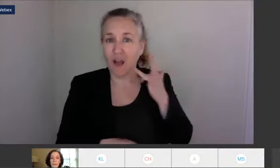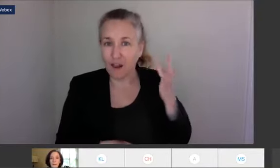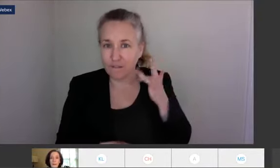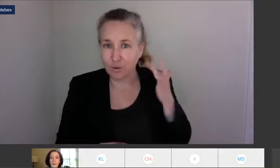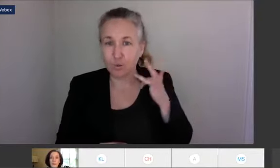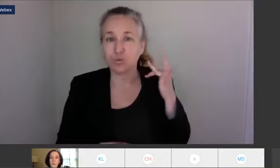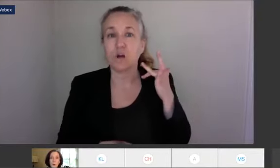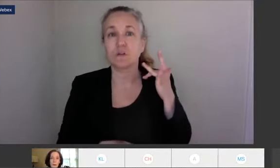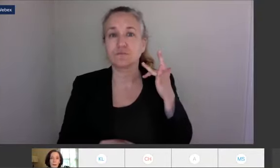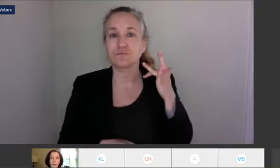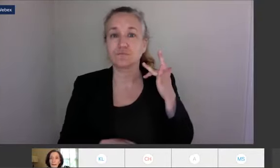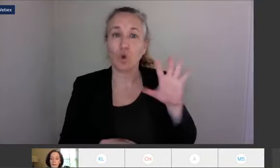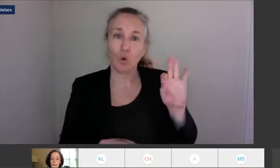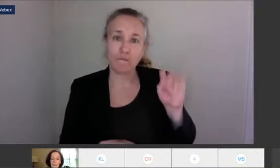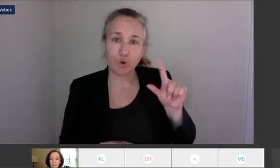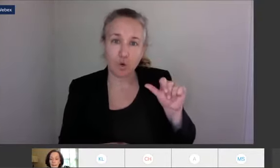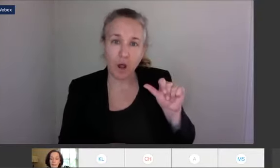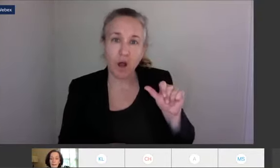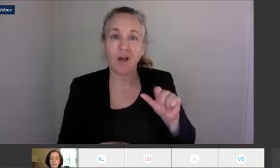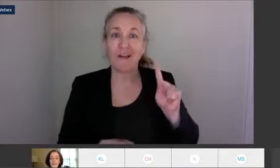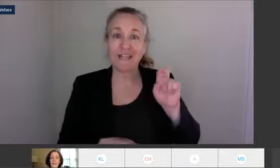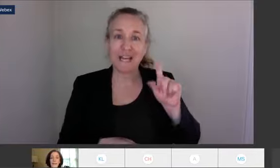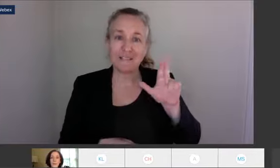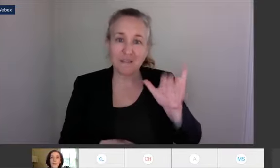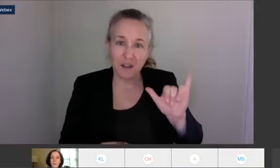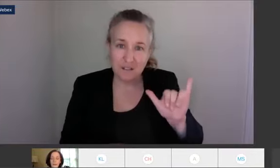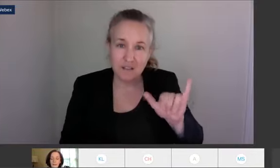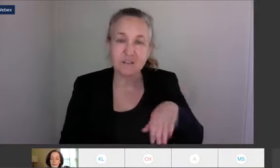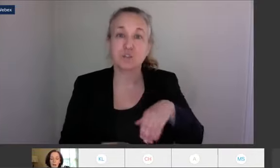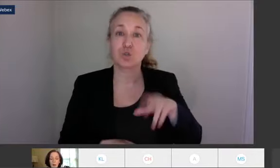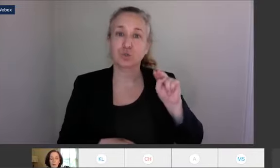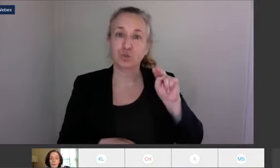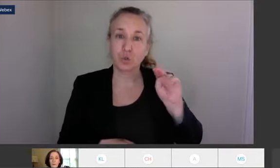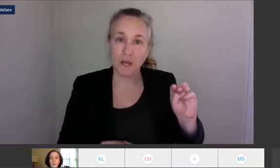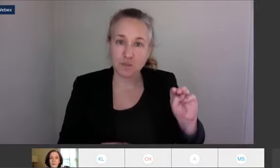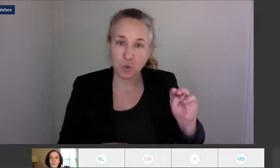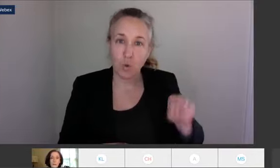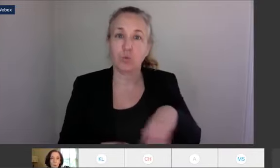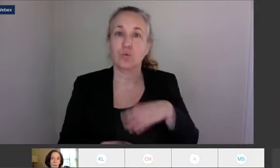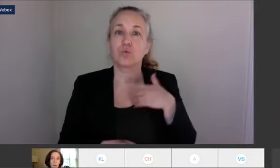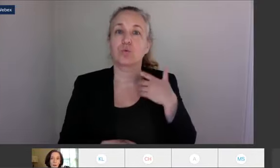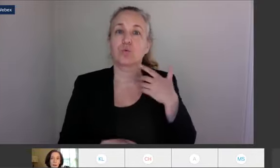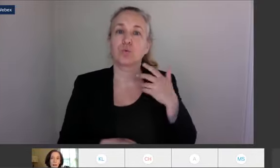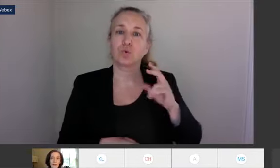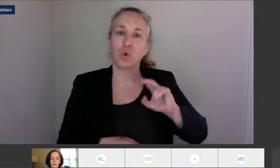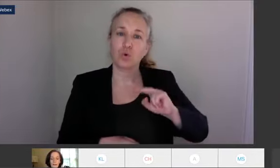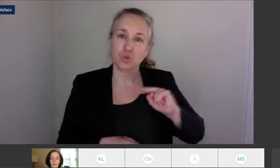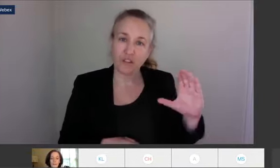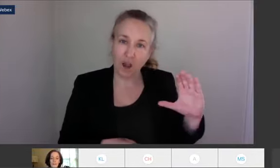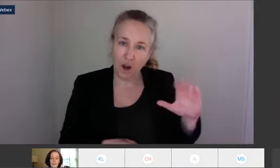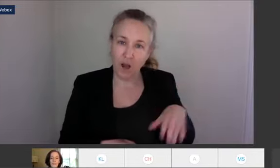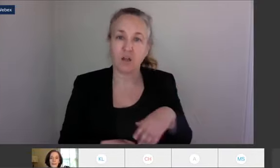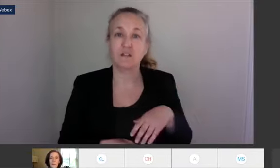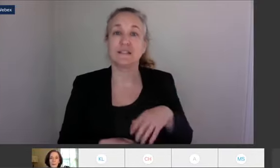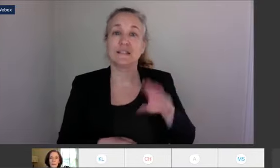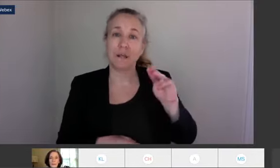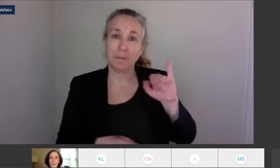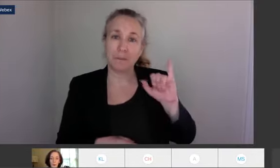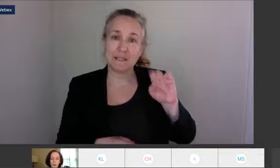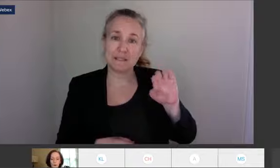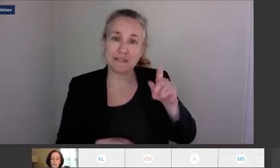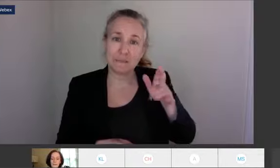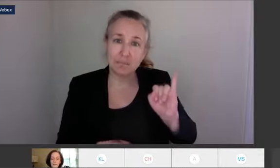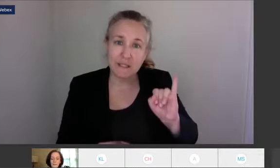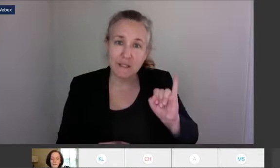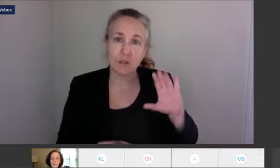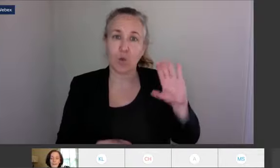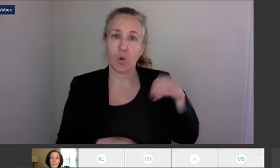Florida Kentucky New Mexico North Carolina Mississippi Oregon South